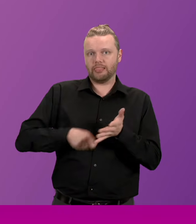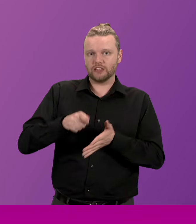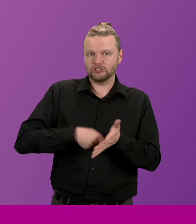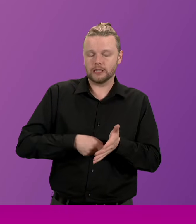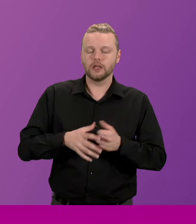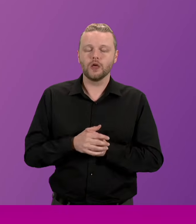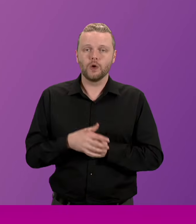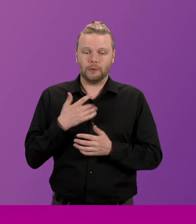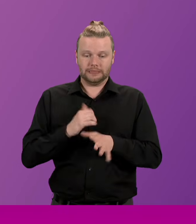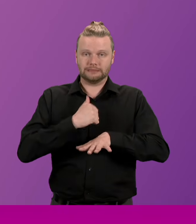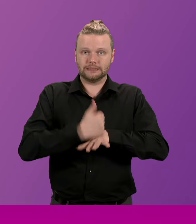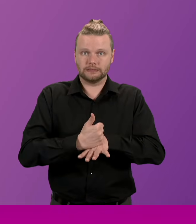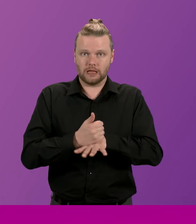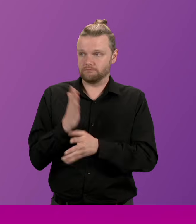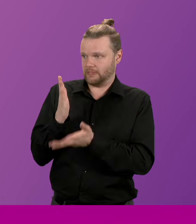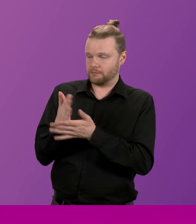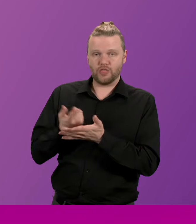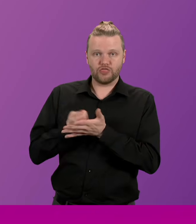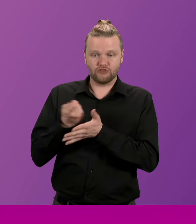we put in place the rent control arrangements,